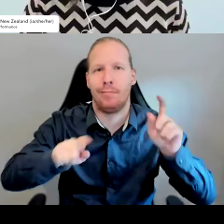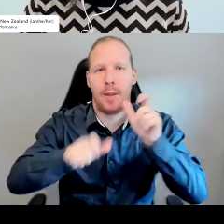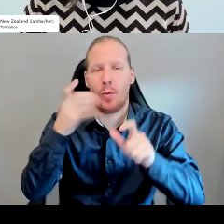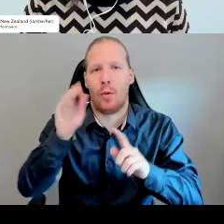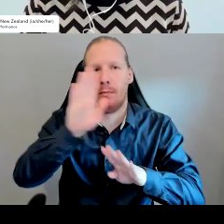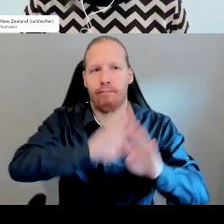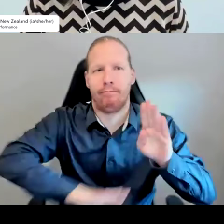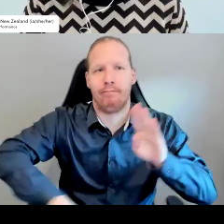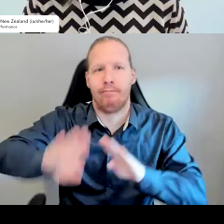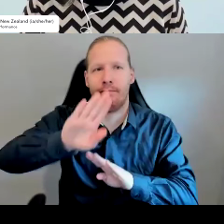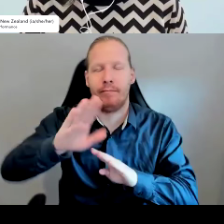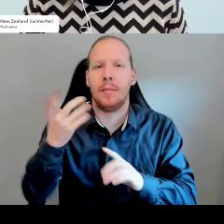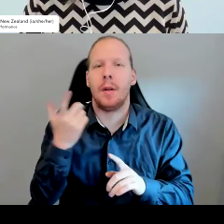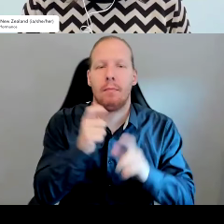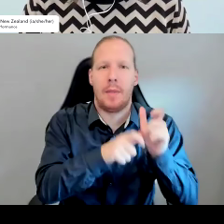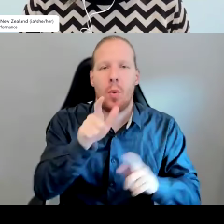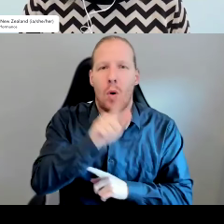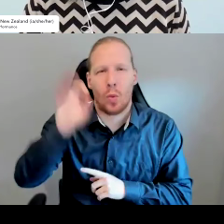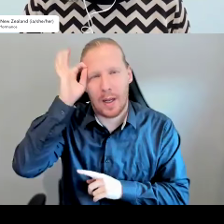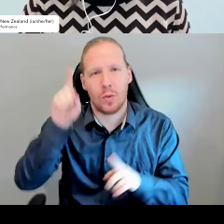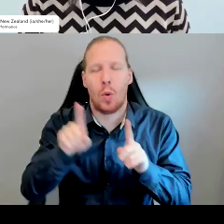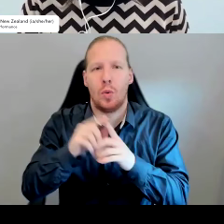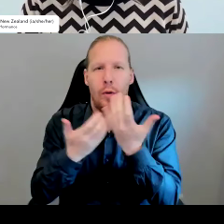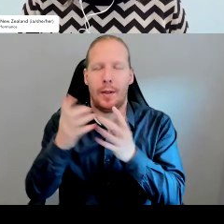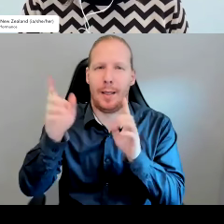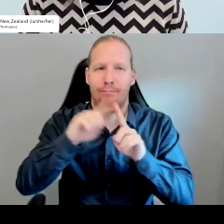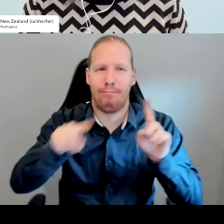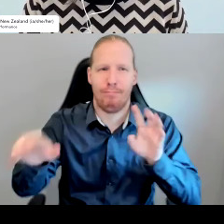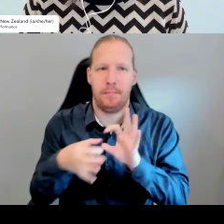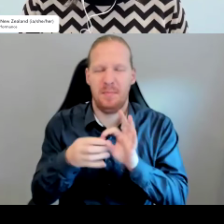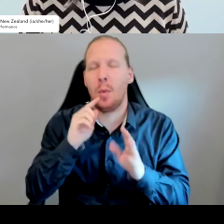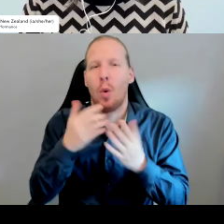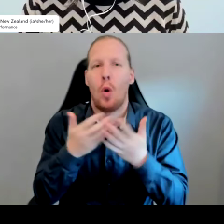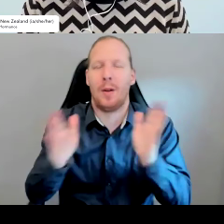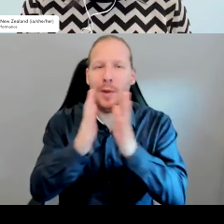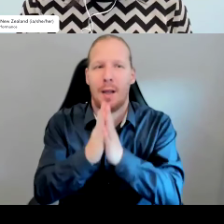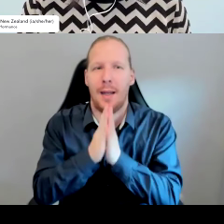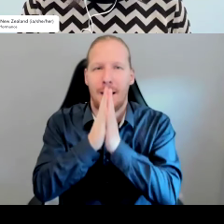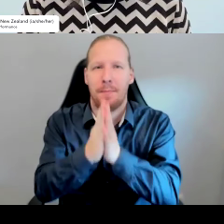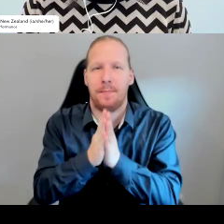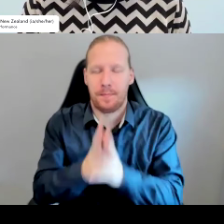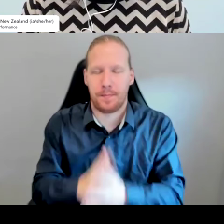tertiary institutions. Before we start, I'll open the webinar with a karakia.